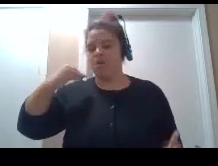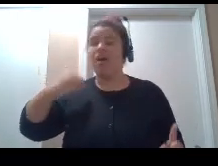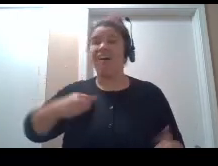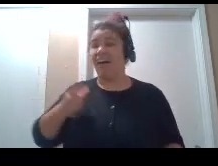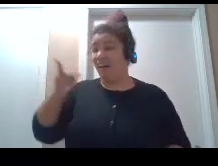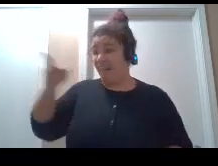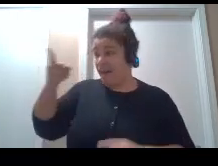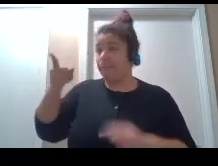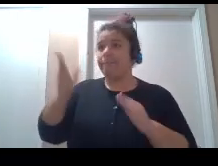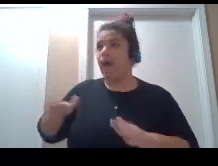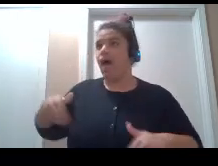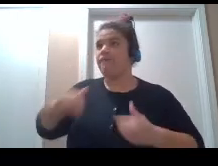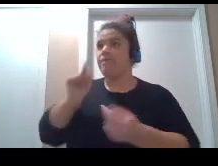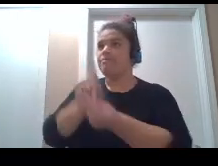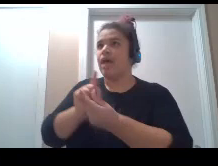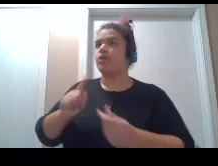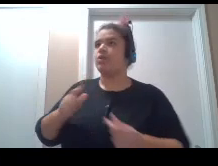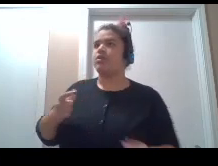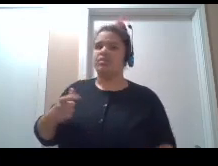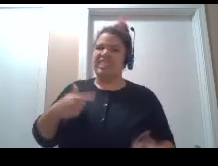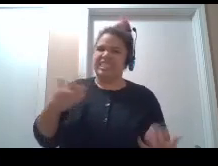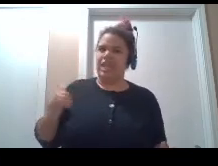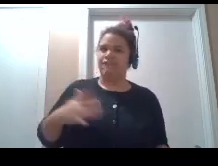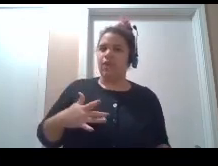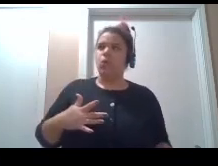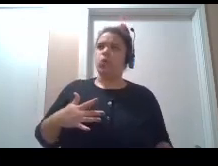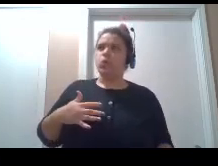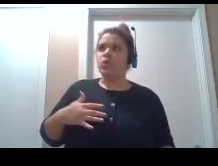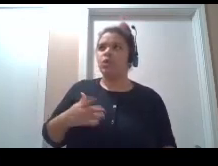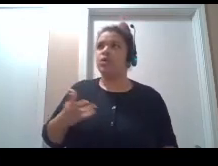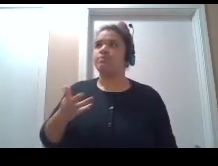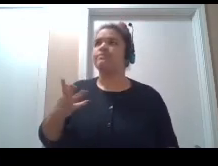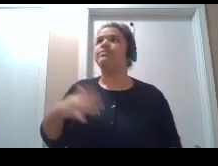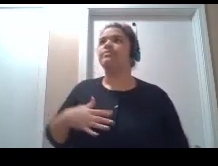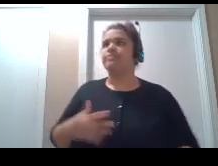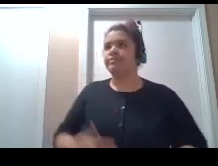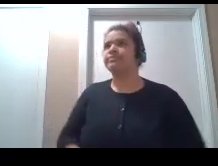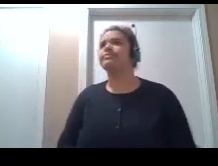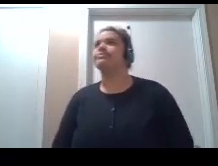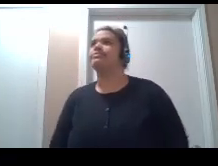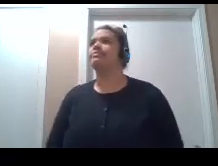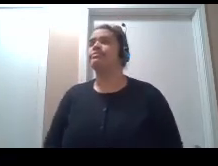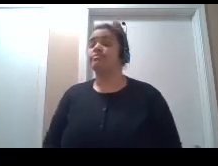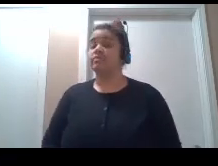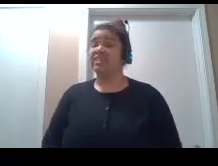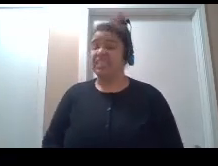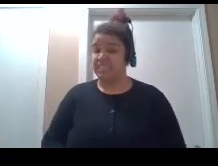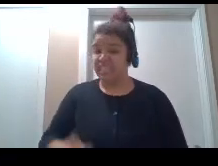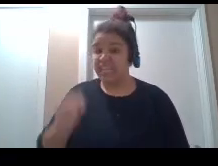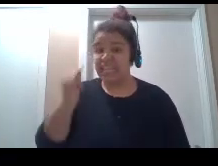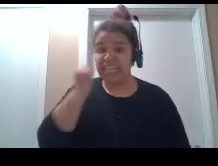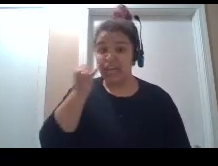interviewing in a more realistic environment. If you bring someone in, you should prepare them with